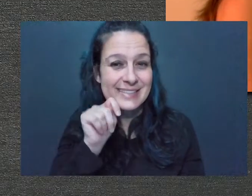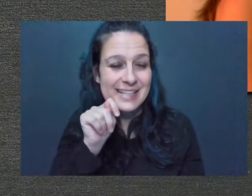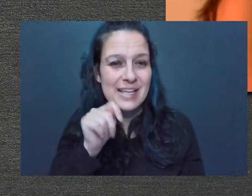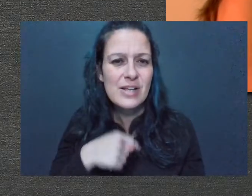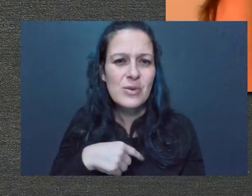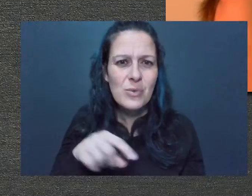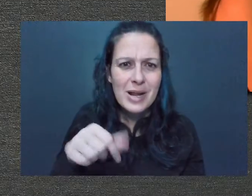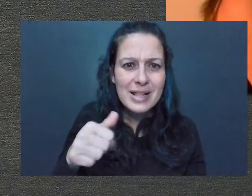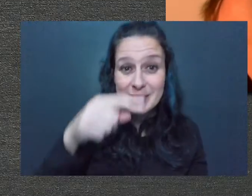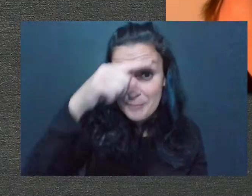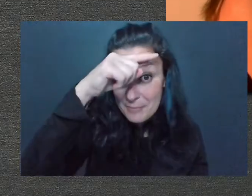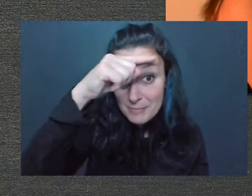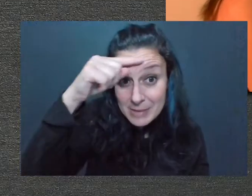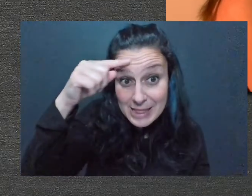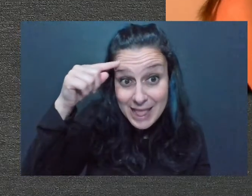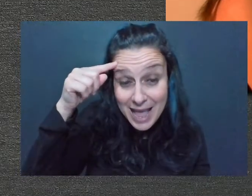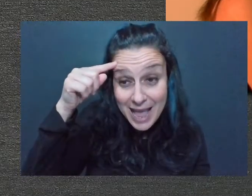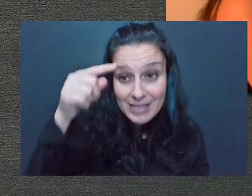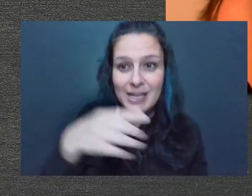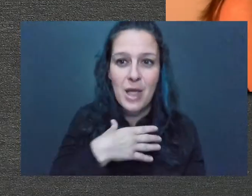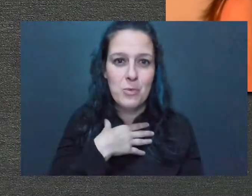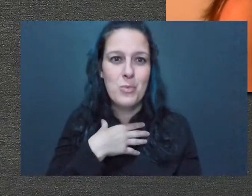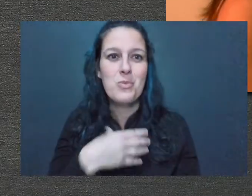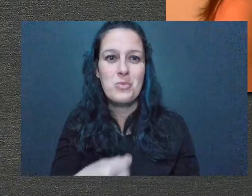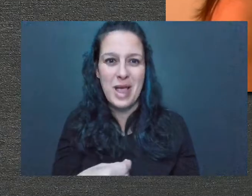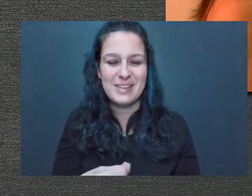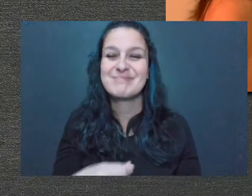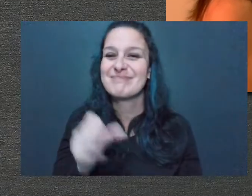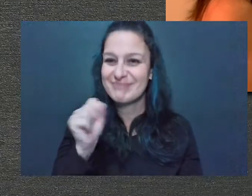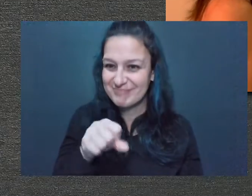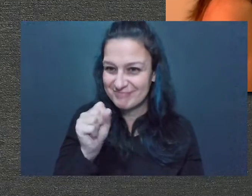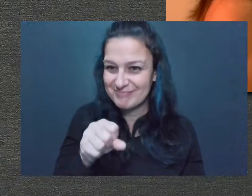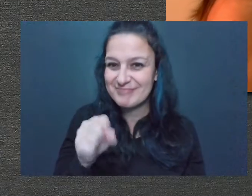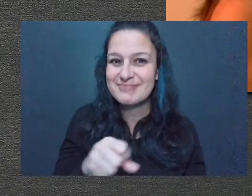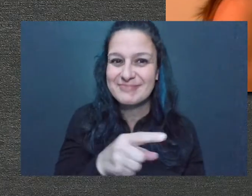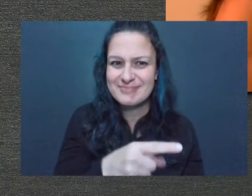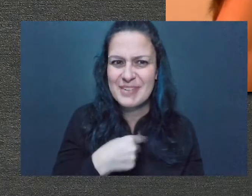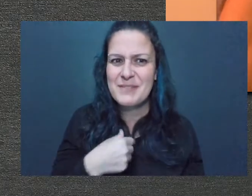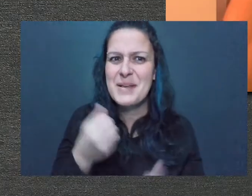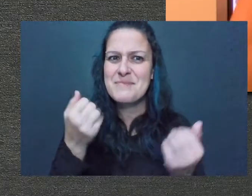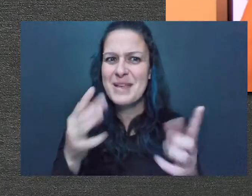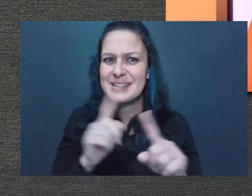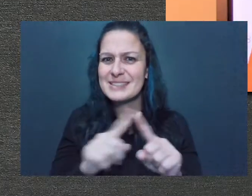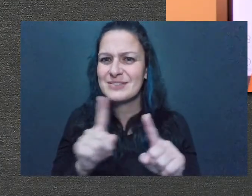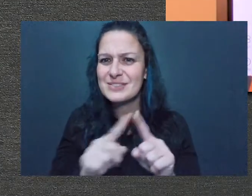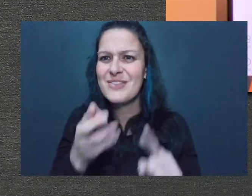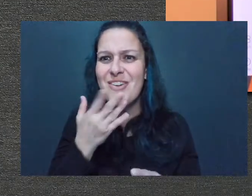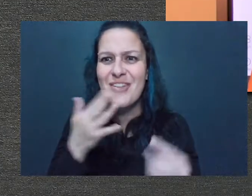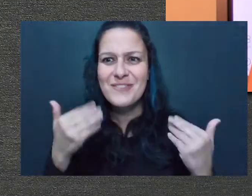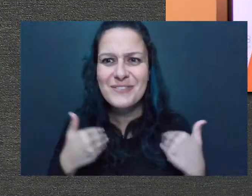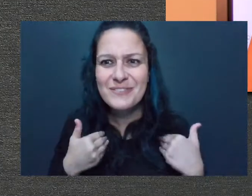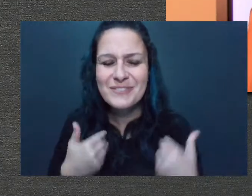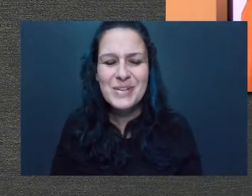And I see black. [Communication Device] Black. And white. [Communication Device] White. White. He has a lot of colors, doesn't he?